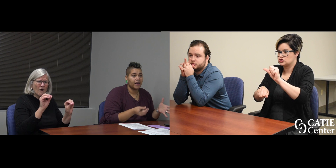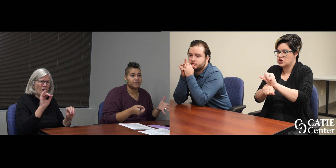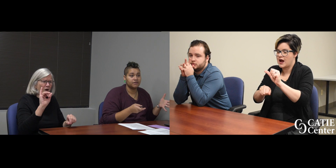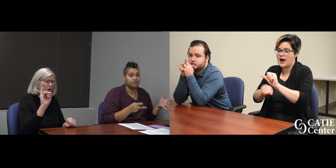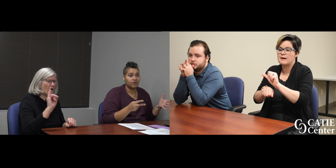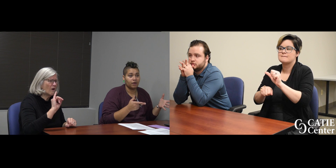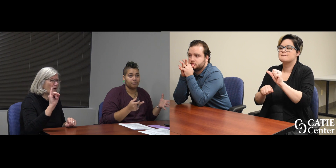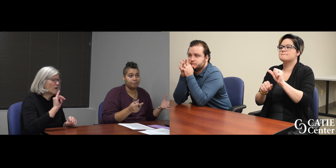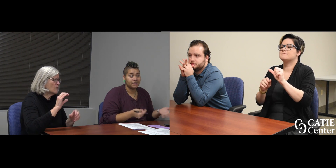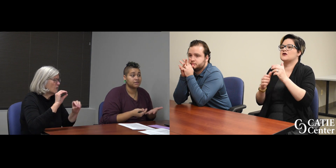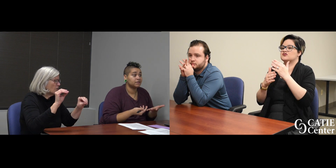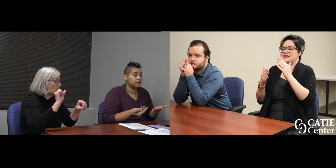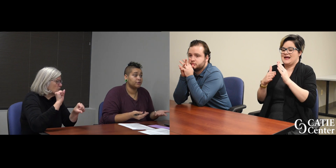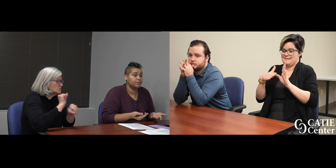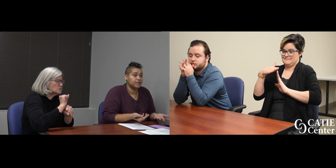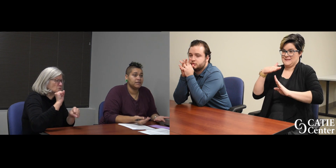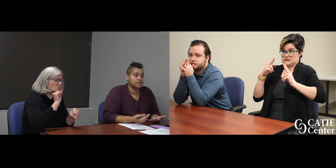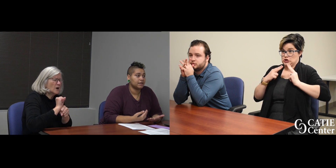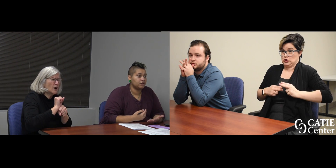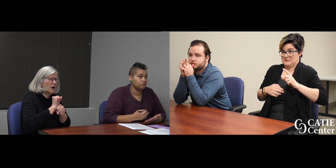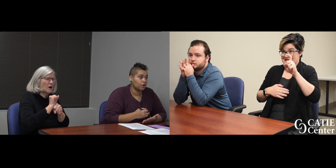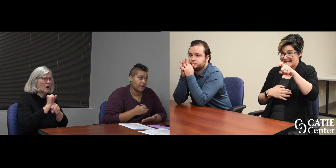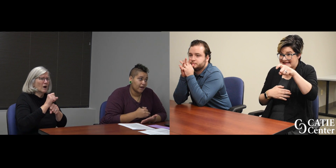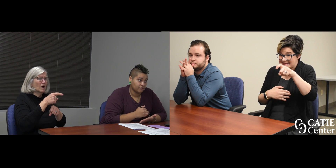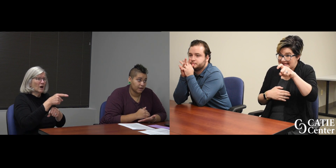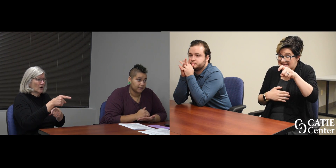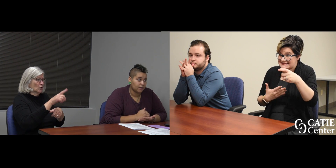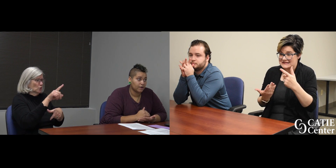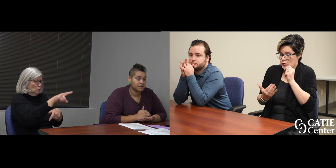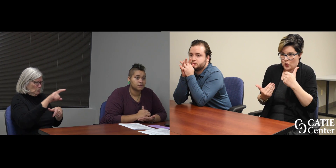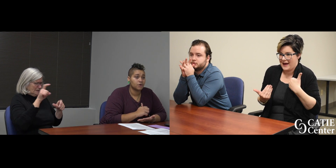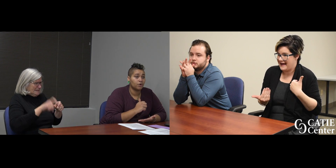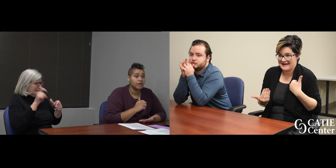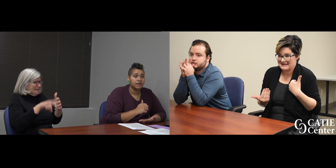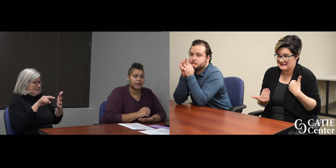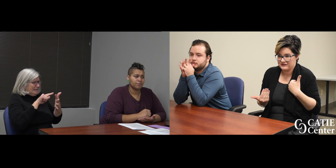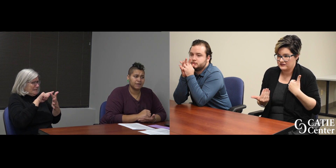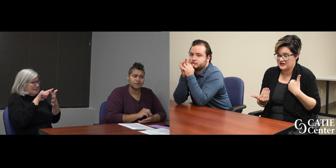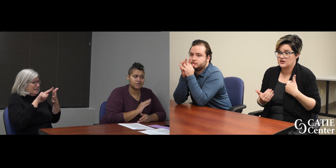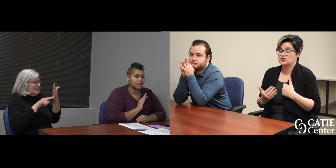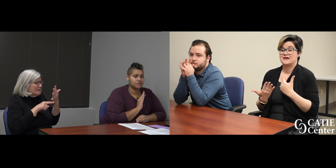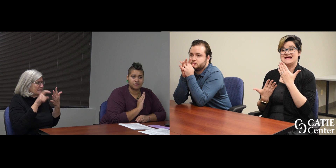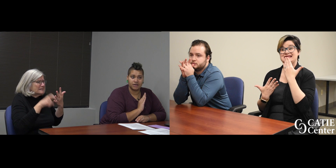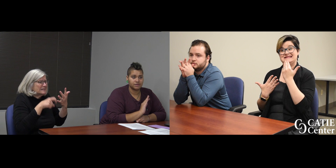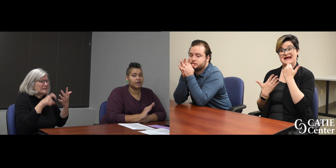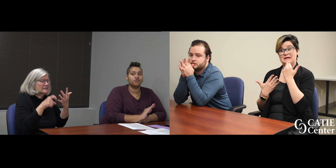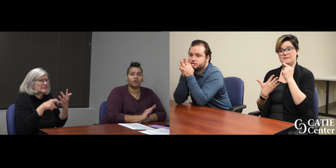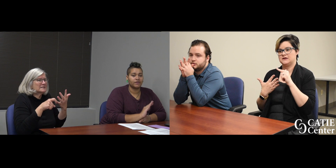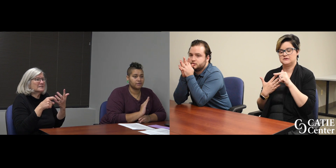There's a lot of basic human needs that you don't have right now, so diabetes, that is not a joke.